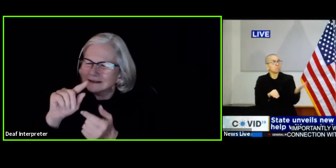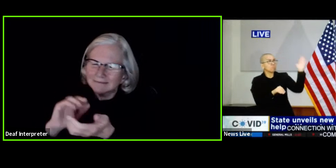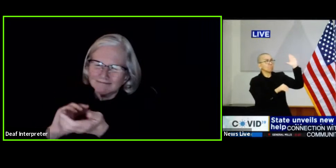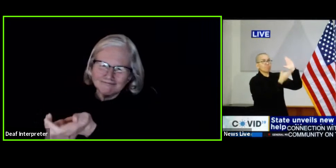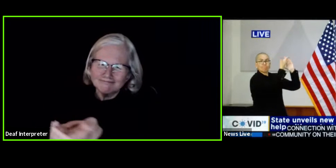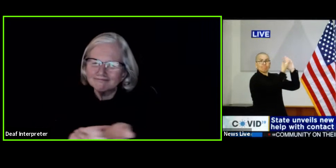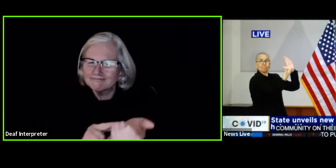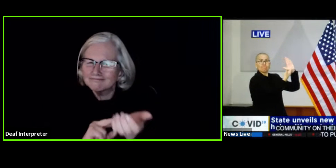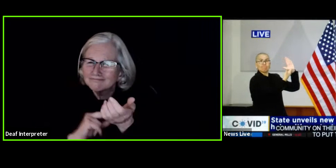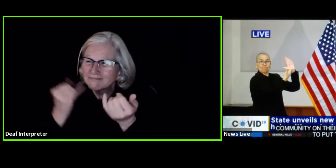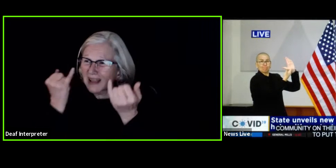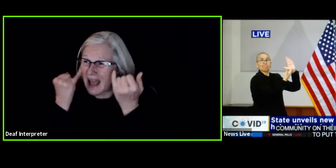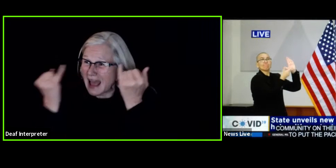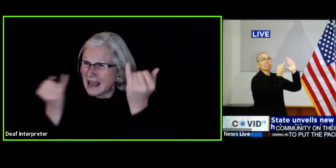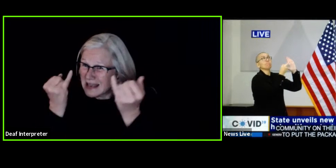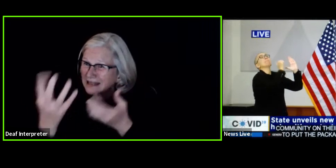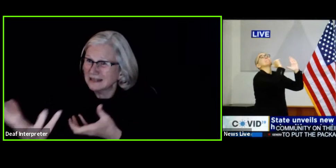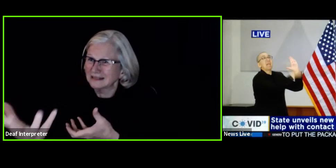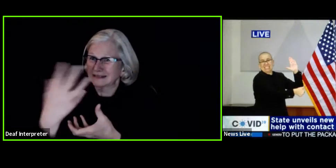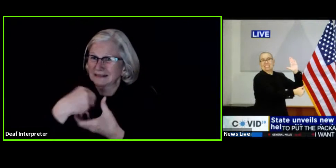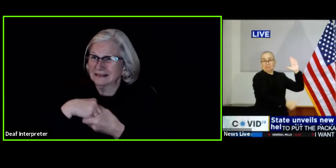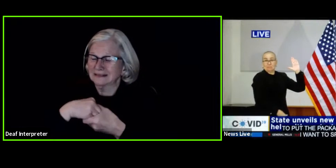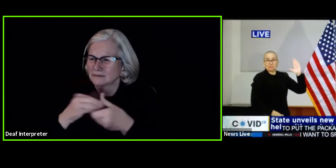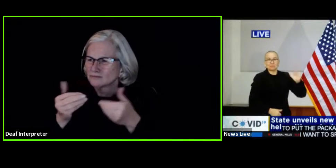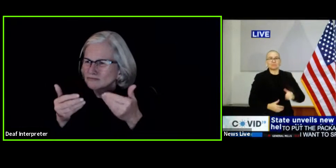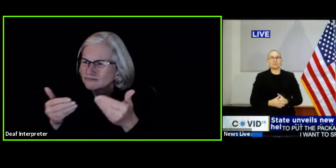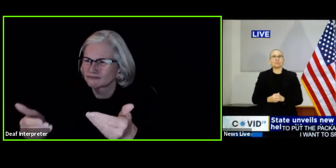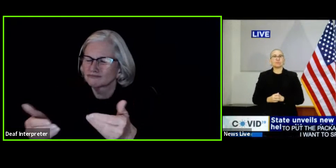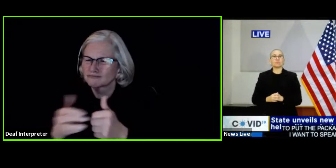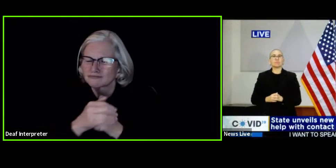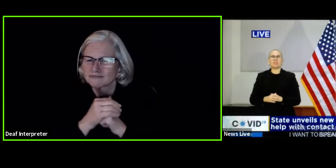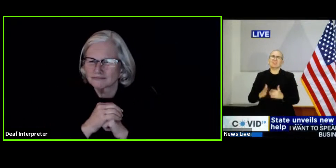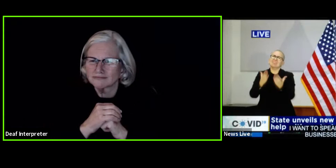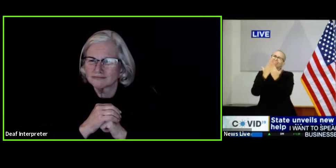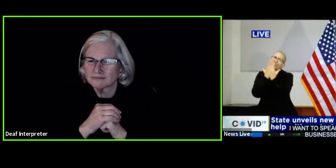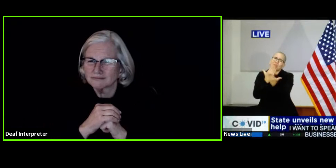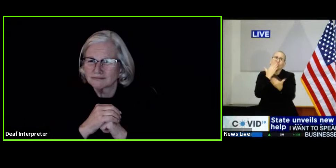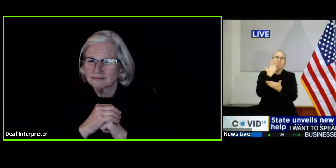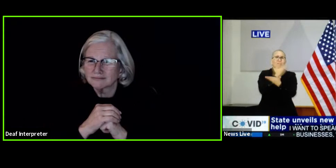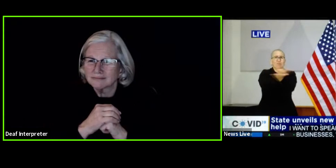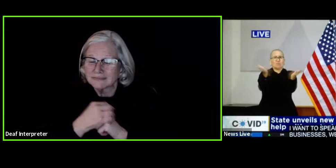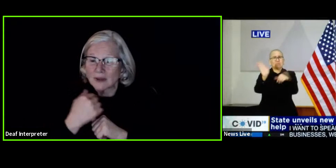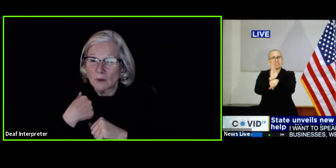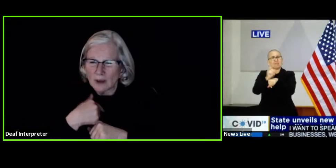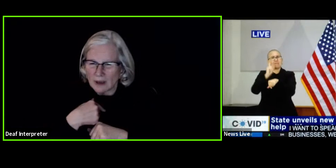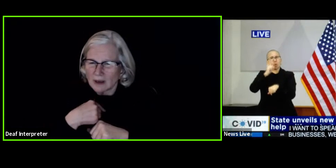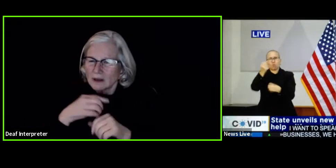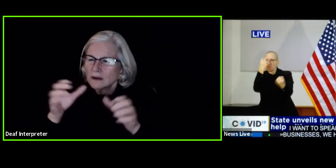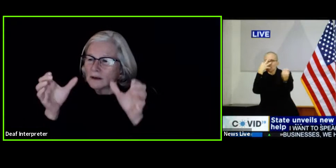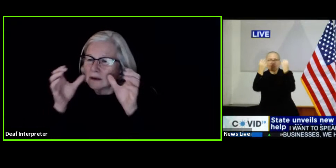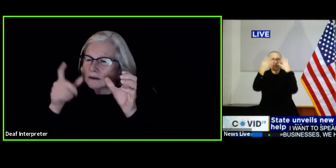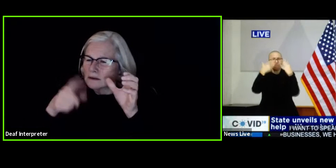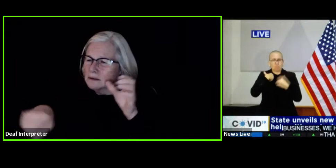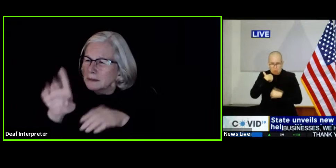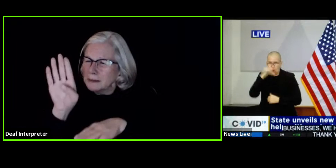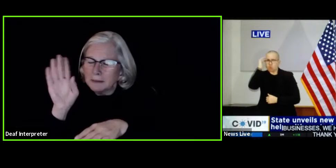WE HEAR YOU. WE THANK YOU. FOR MAKING A PUBLIC HEALTH MOVE BY CLOSING YOUR DOORS, YOU'RE PROTECTING PEOPLE, YOU'RE ENSURING